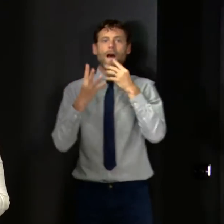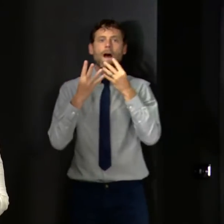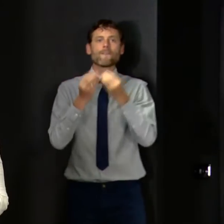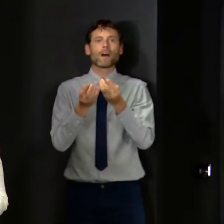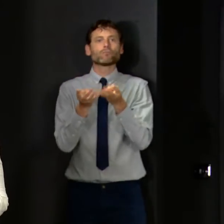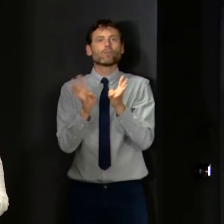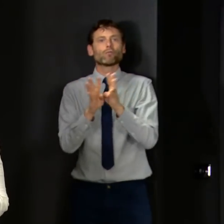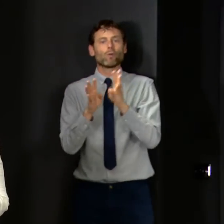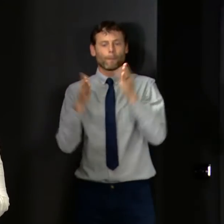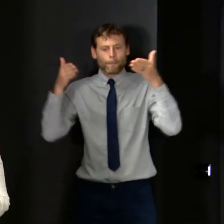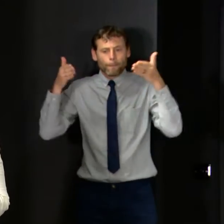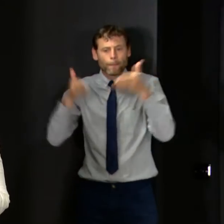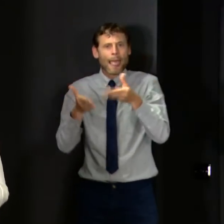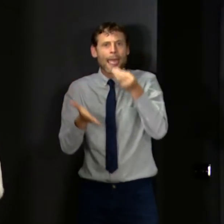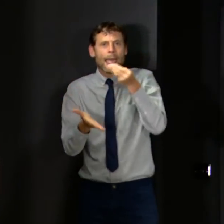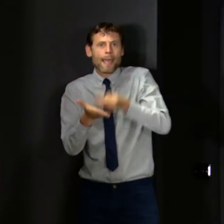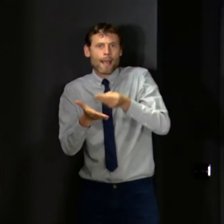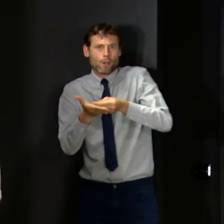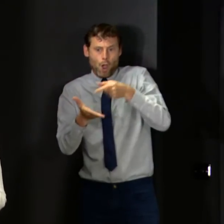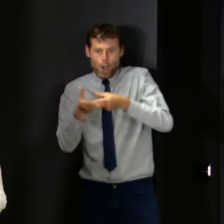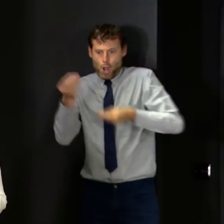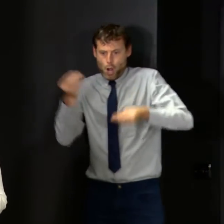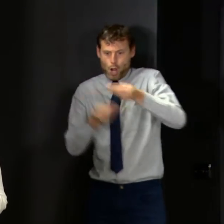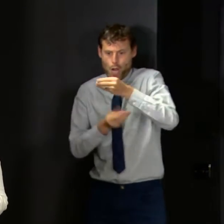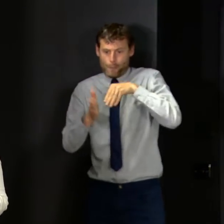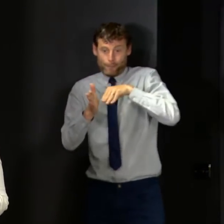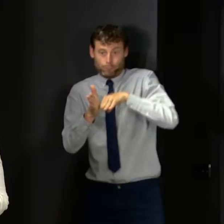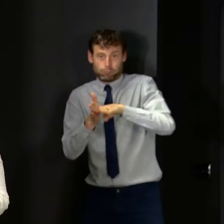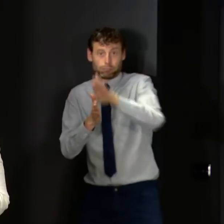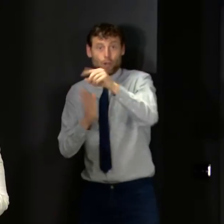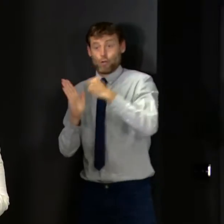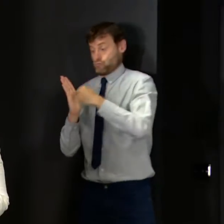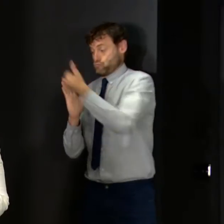The report highlights the fact that Scotland - as with other countries - faces